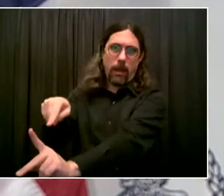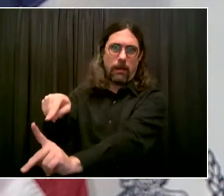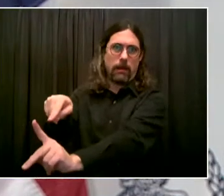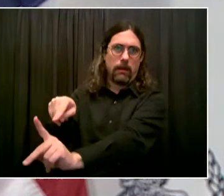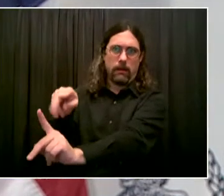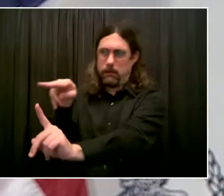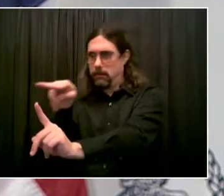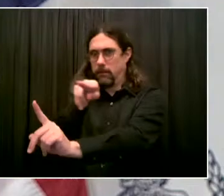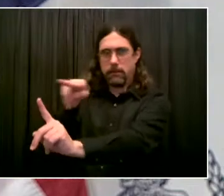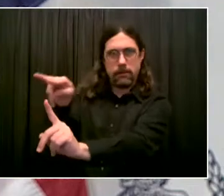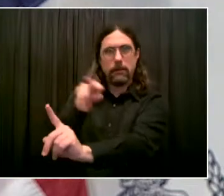WILL DO THAT AGAIN IN THE